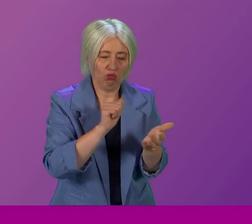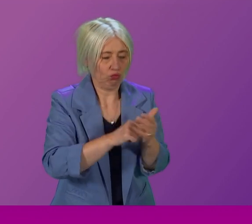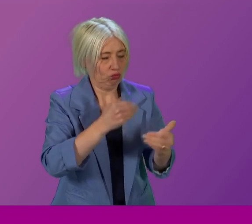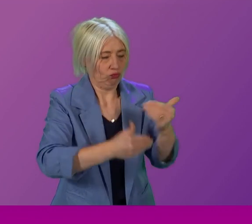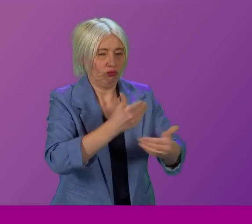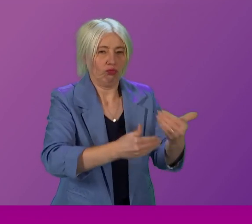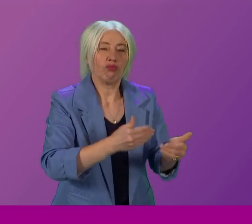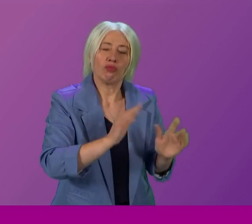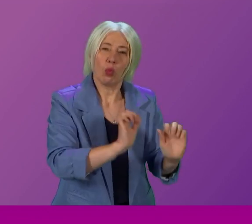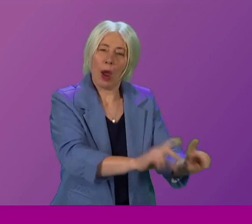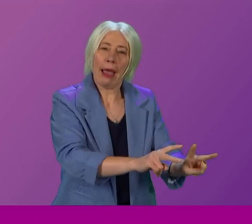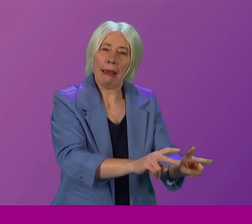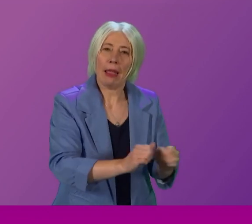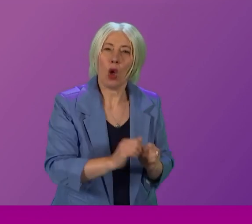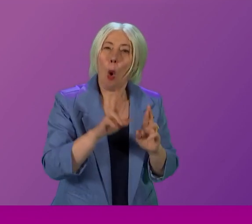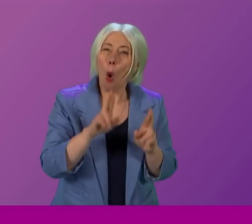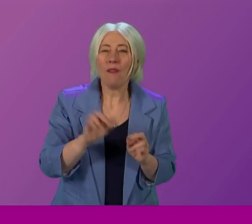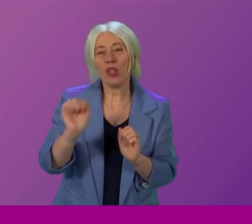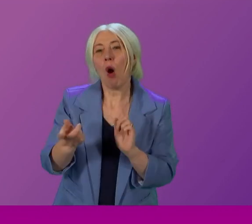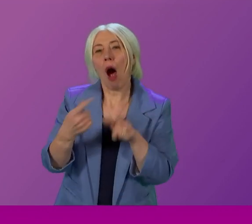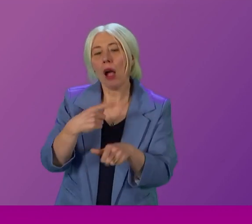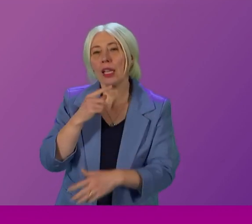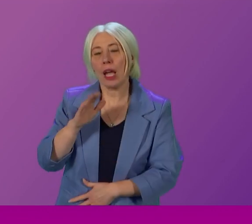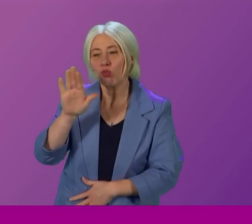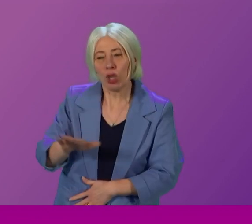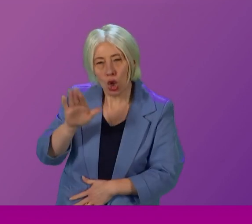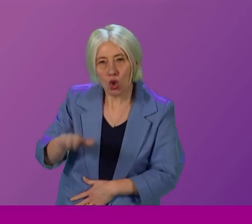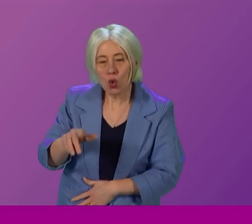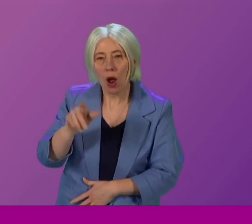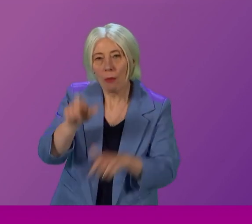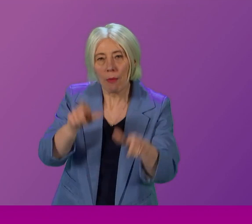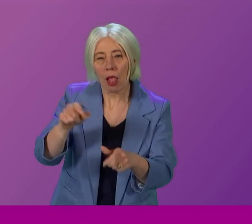I hope that my answer reassures those who are in the whisky tourism sector